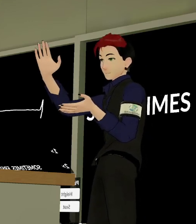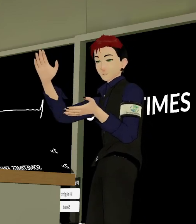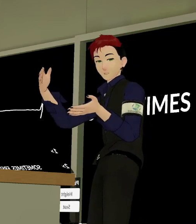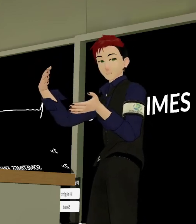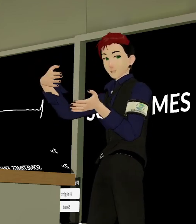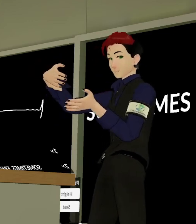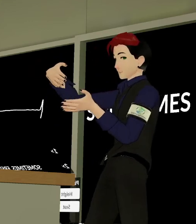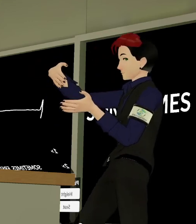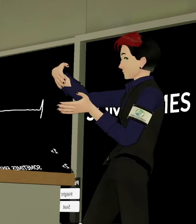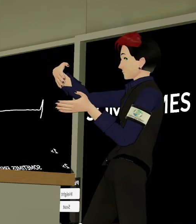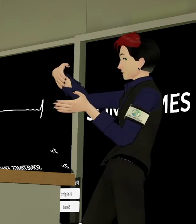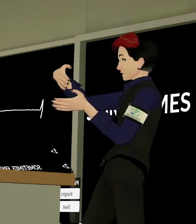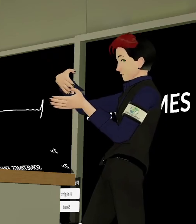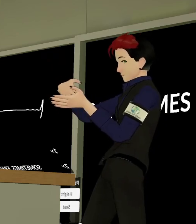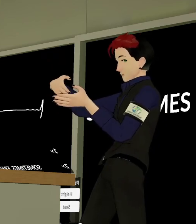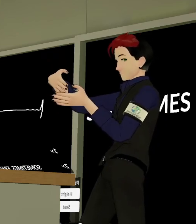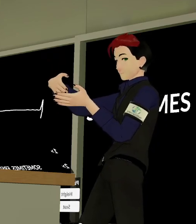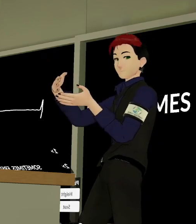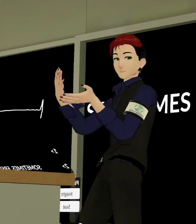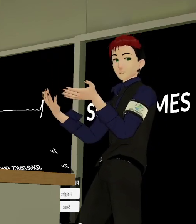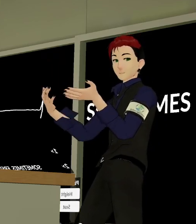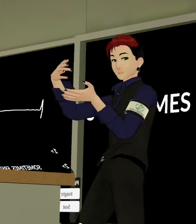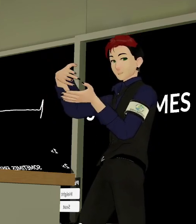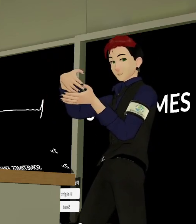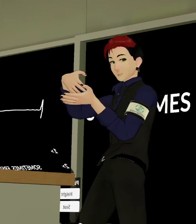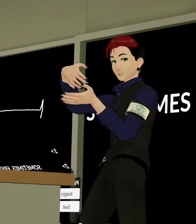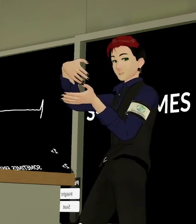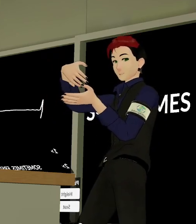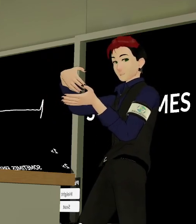just going to do a flat hand we're going to do often it's kind of like again but